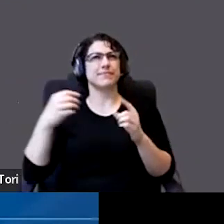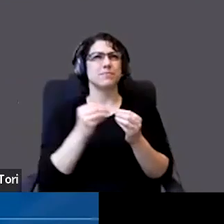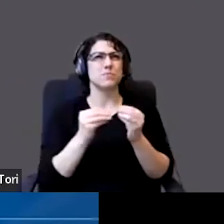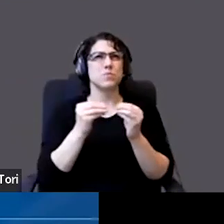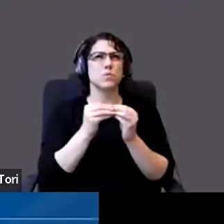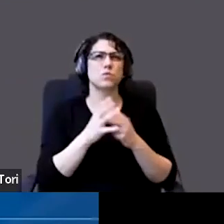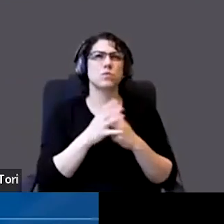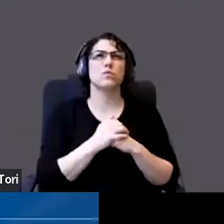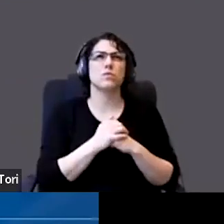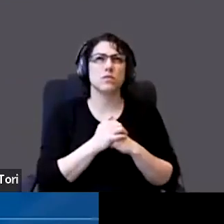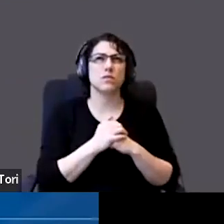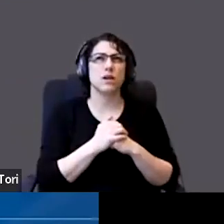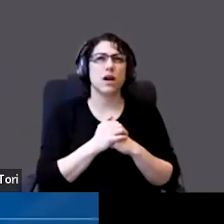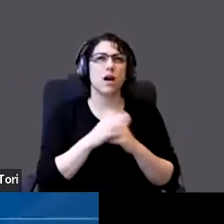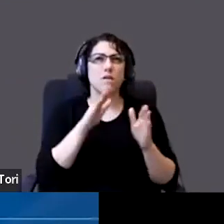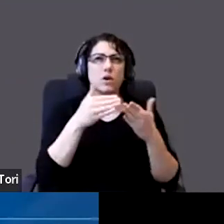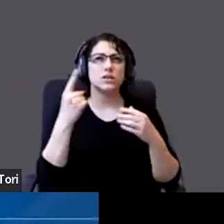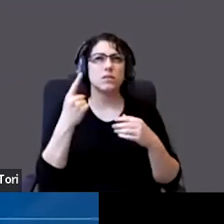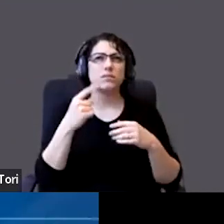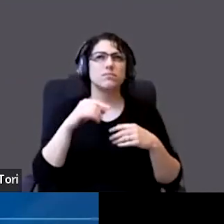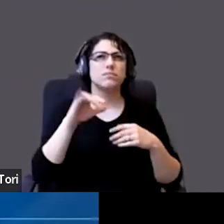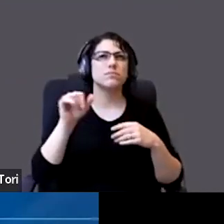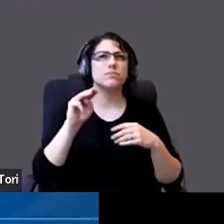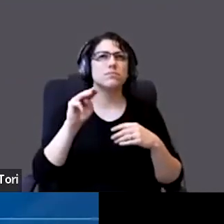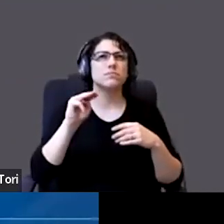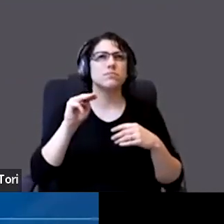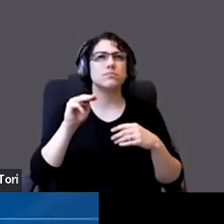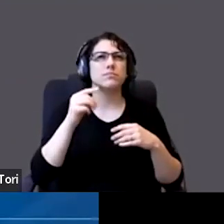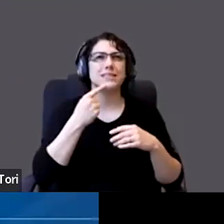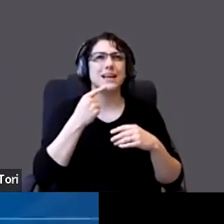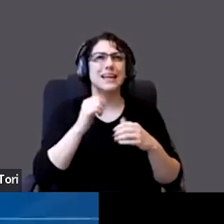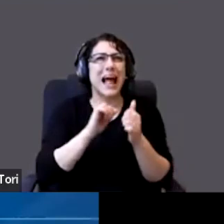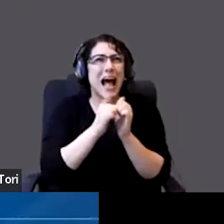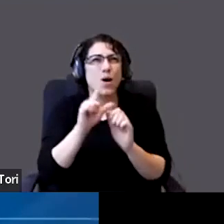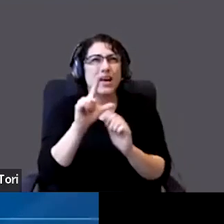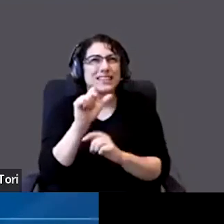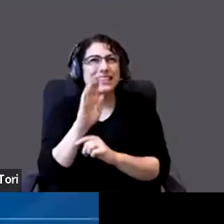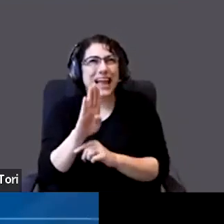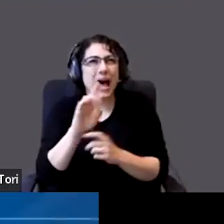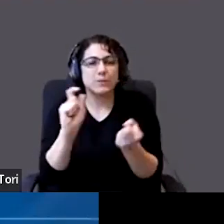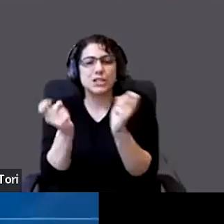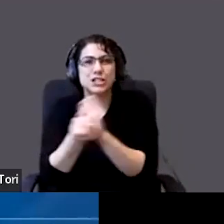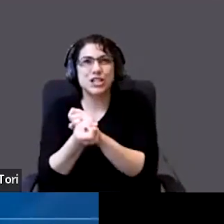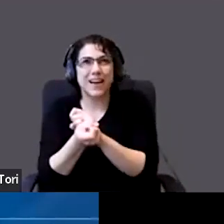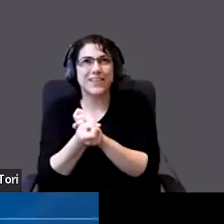about how labs have changed since the pandemic. And that's not just CDC, that's every lab in the country.